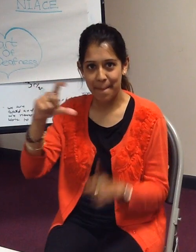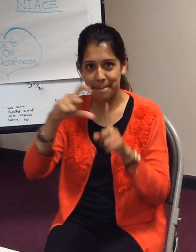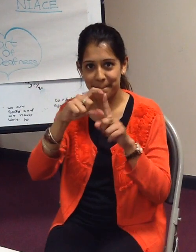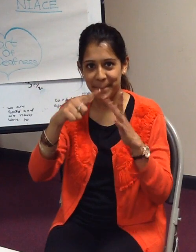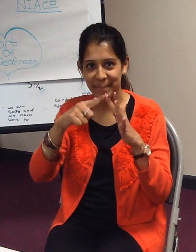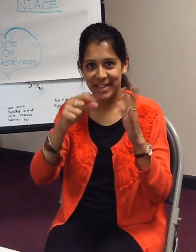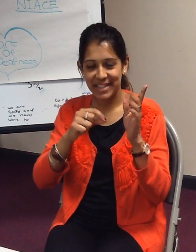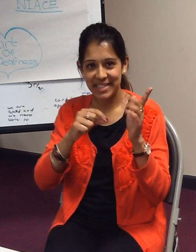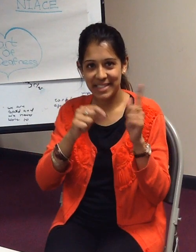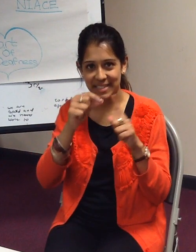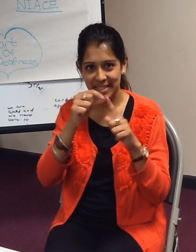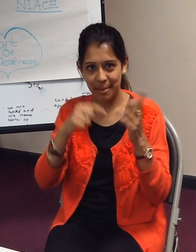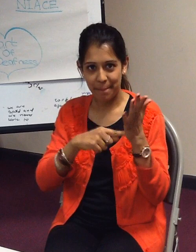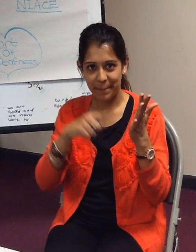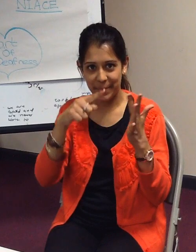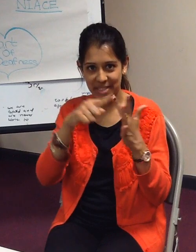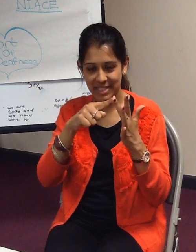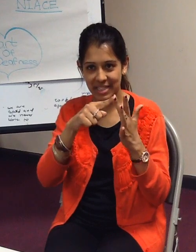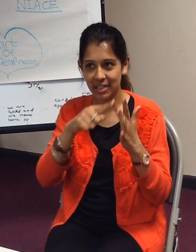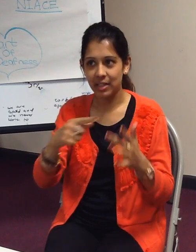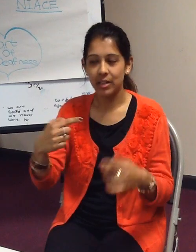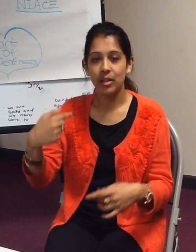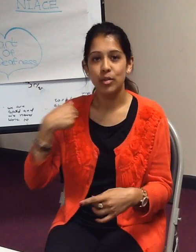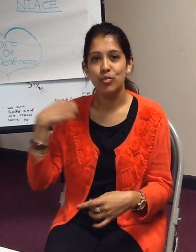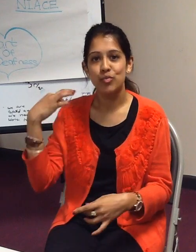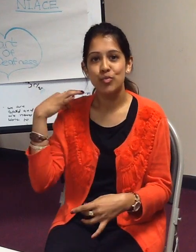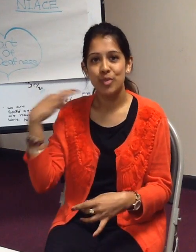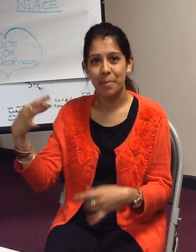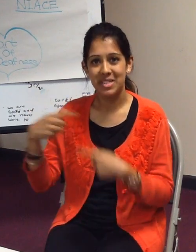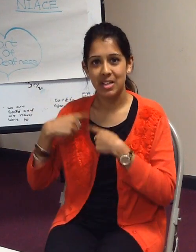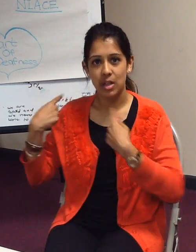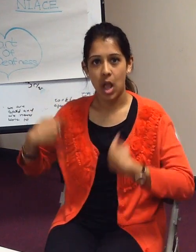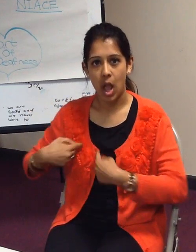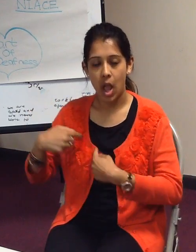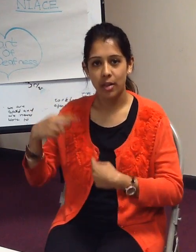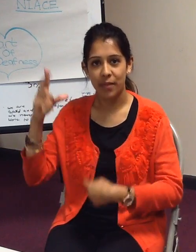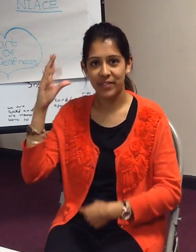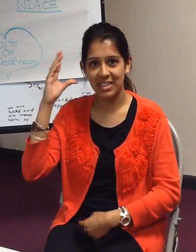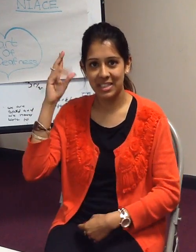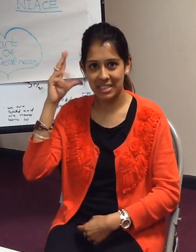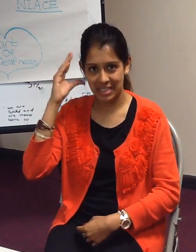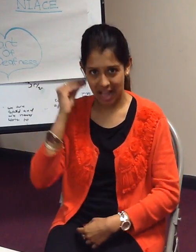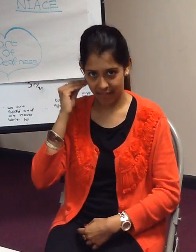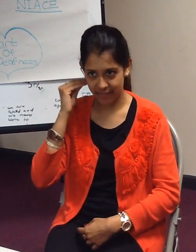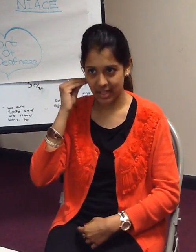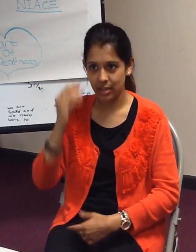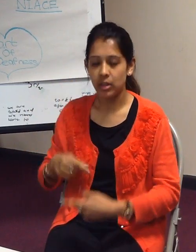Hello, my name is Dipti. I am a representative of Heart of Deafness.